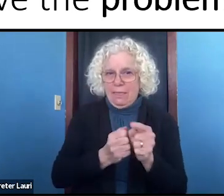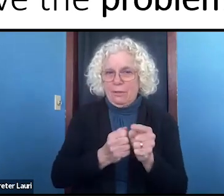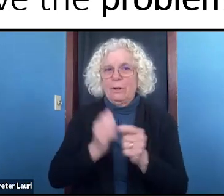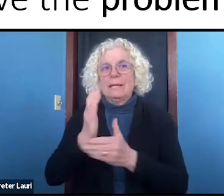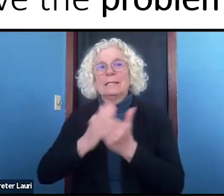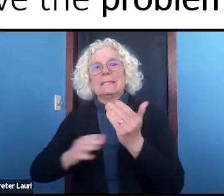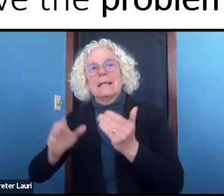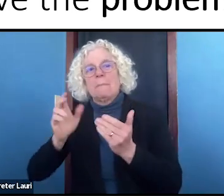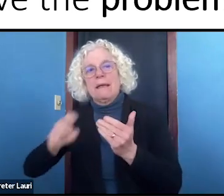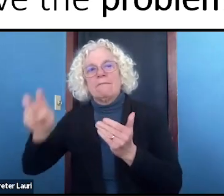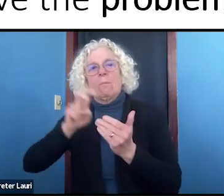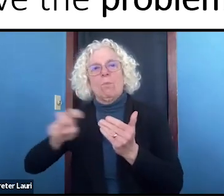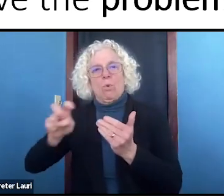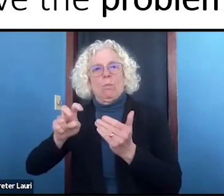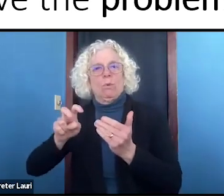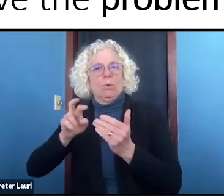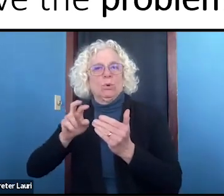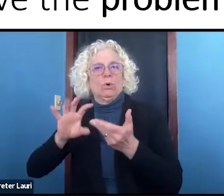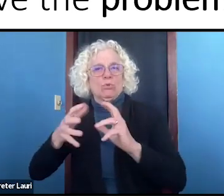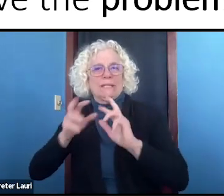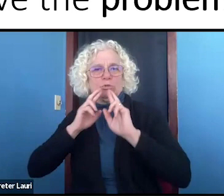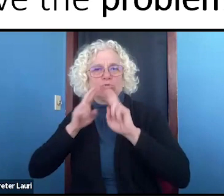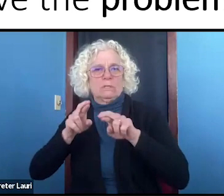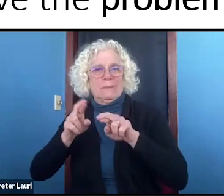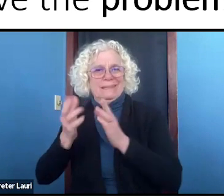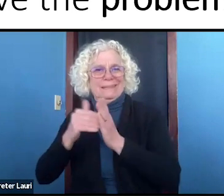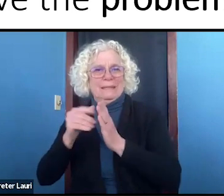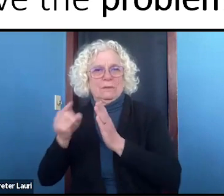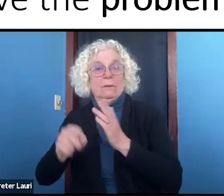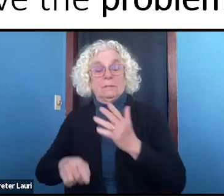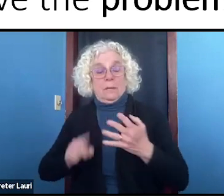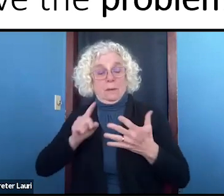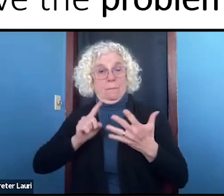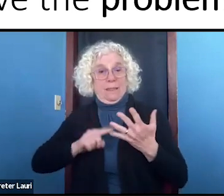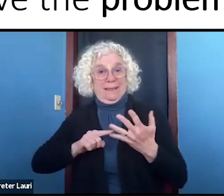And as you've already heard, we have 98 lines that are in Spanish